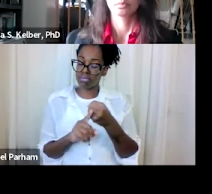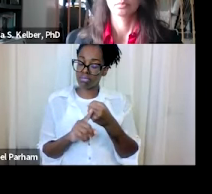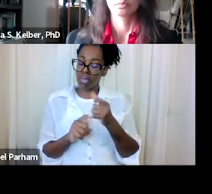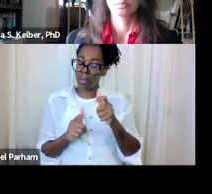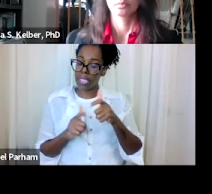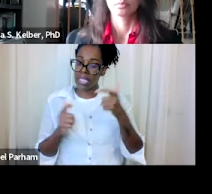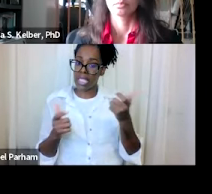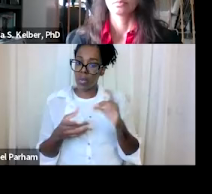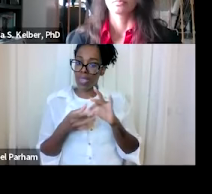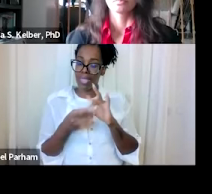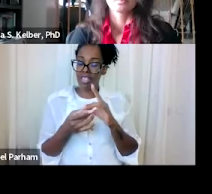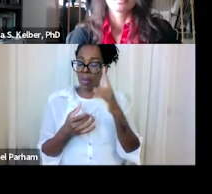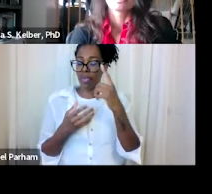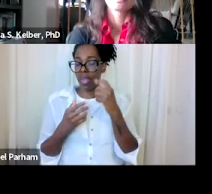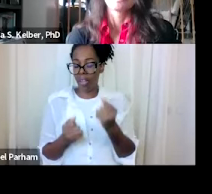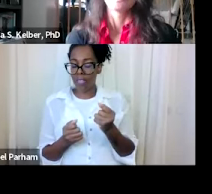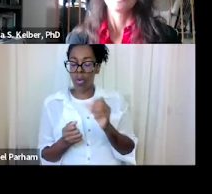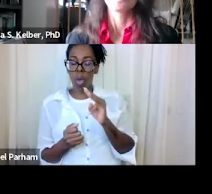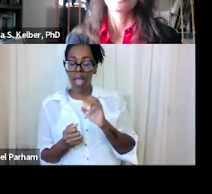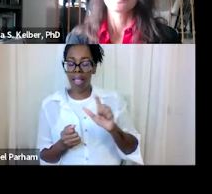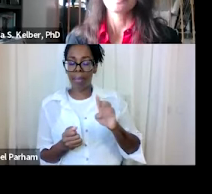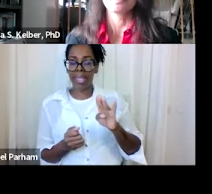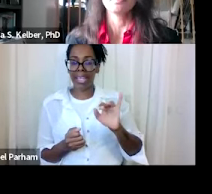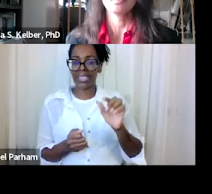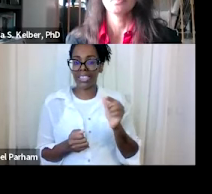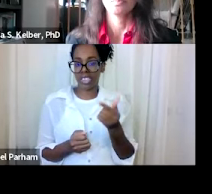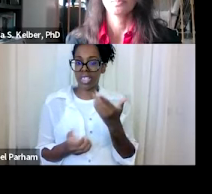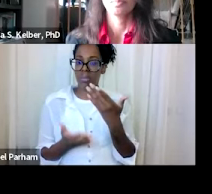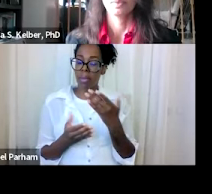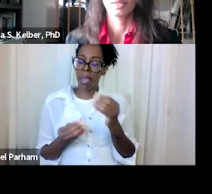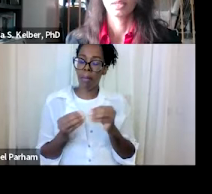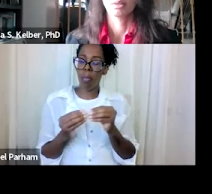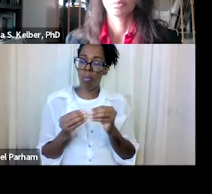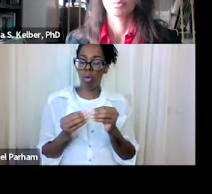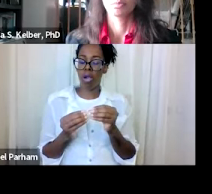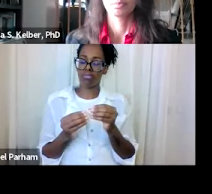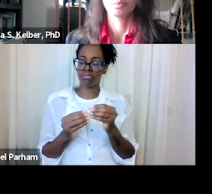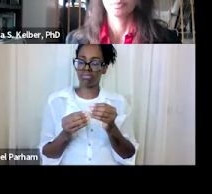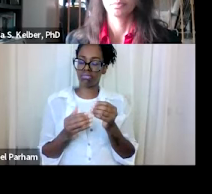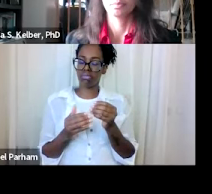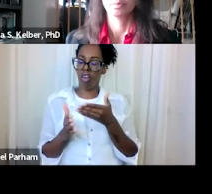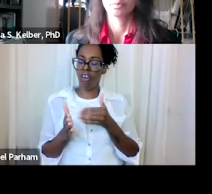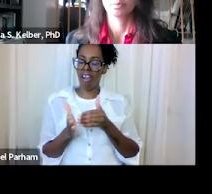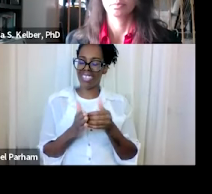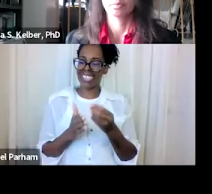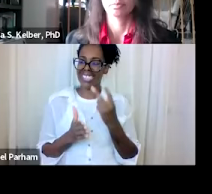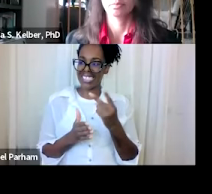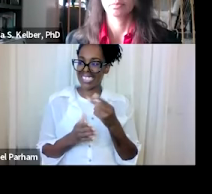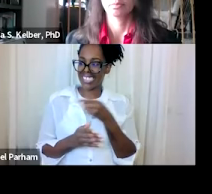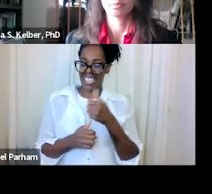on mental health and wellbeing. They may be a little bit more prevalent in the military due to the levels of self-identification, dedication to service,